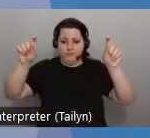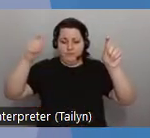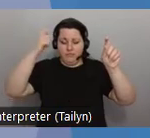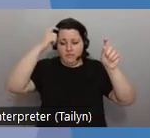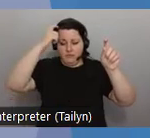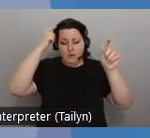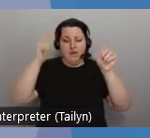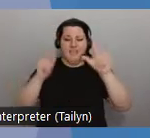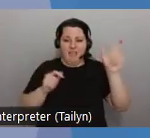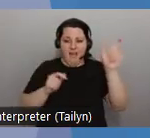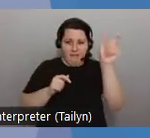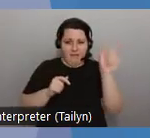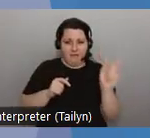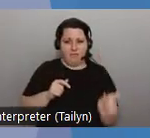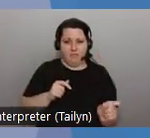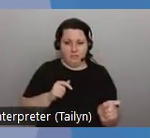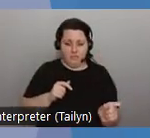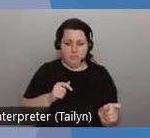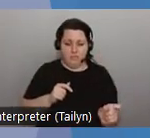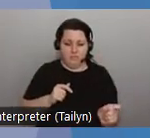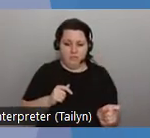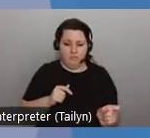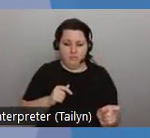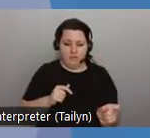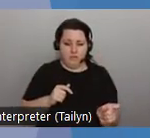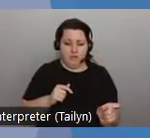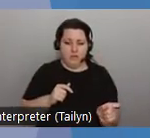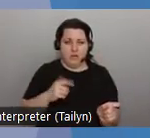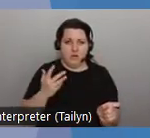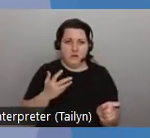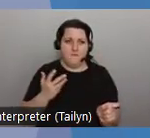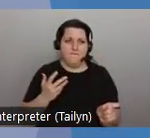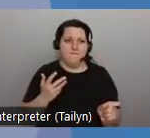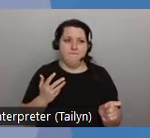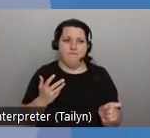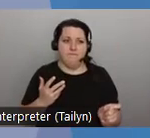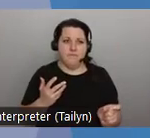relationship between data so you don't have to backtrack. So if you set up a table and you have a header row at the